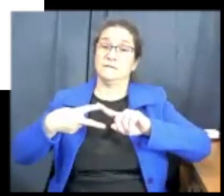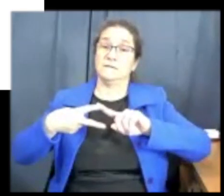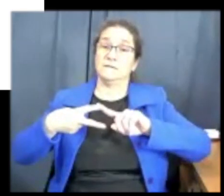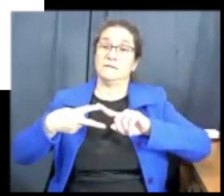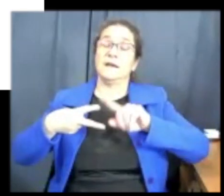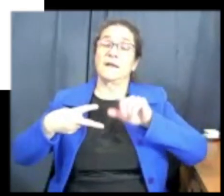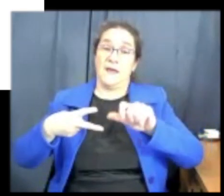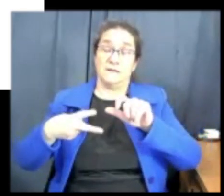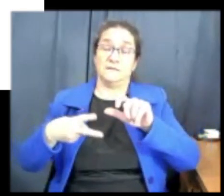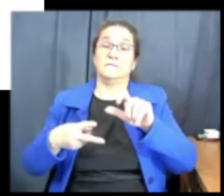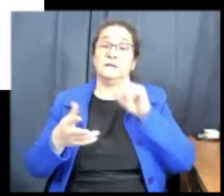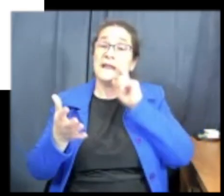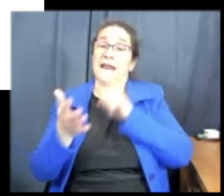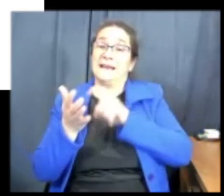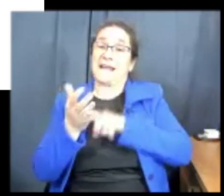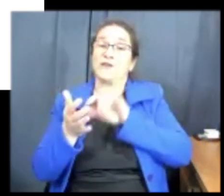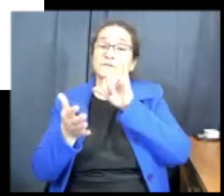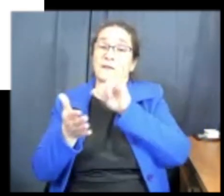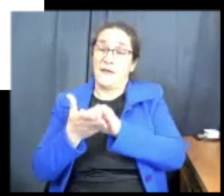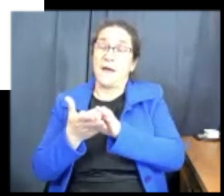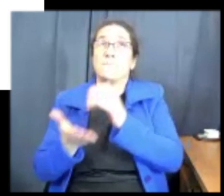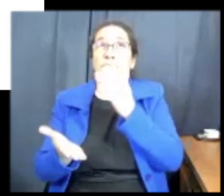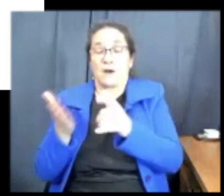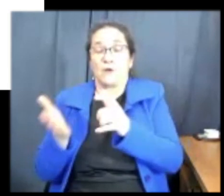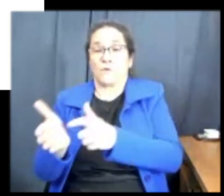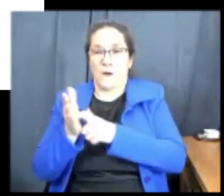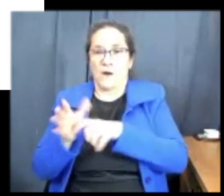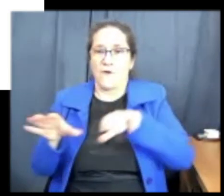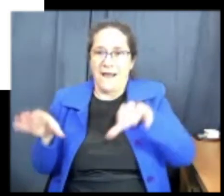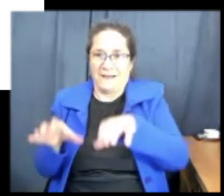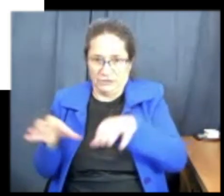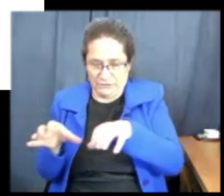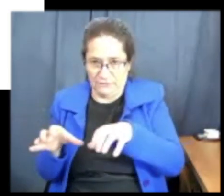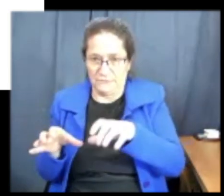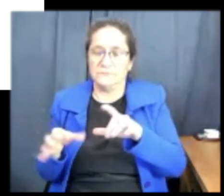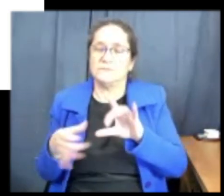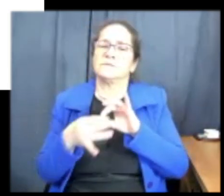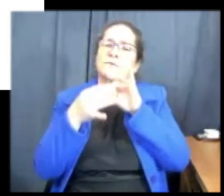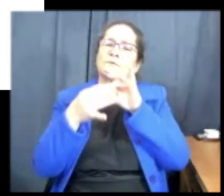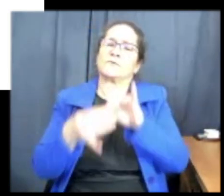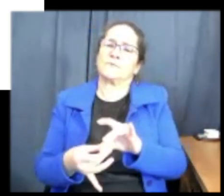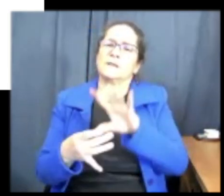in required actions, or your alternate assessment, math